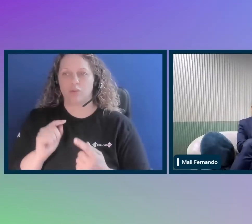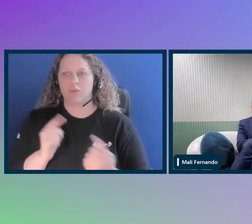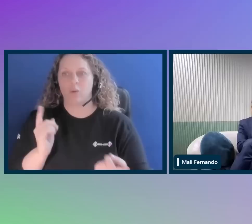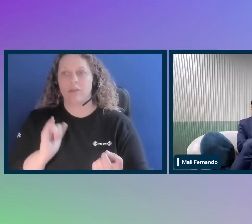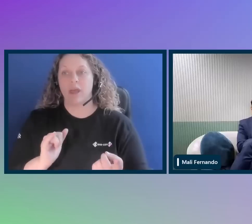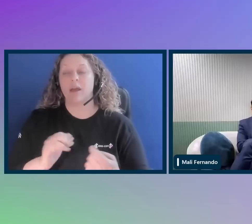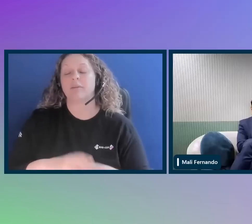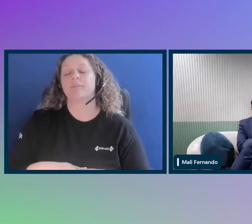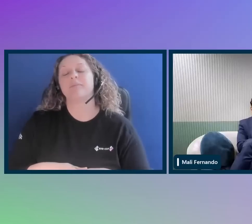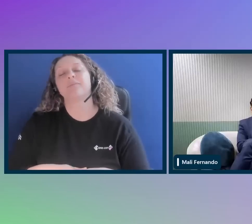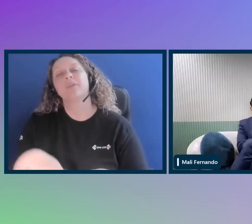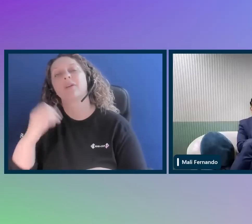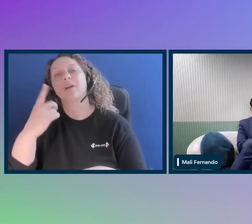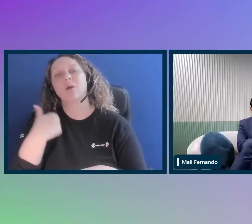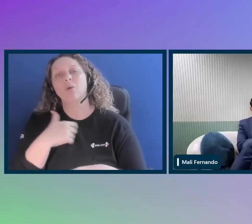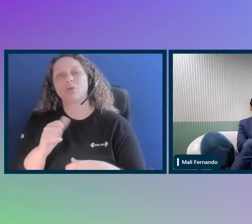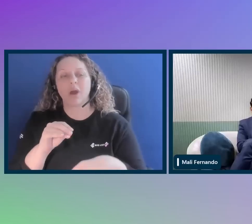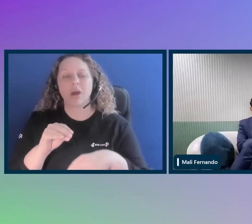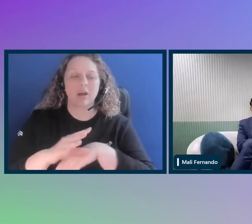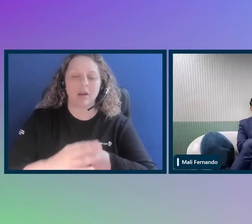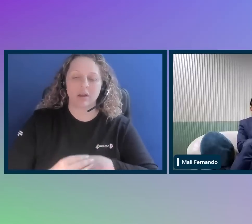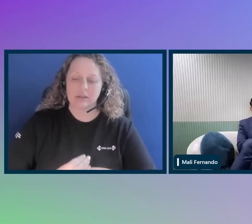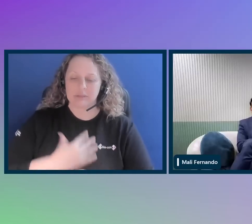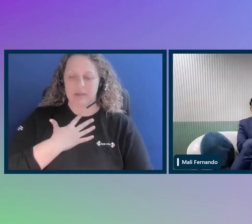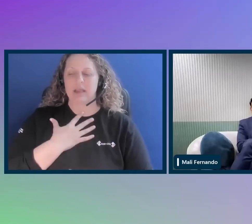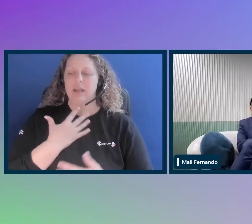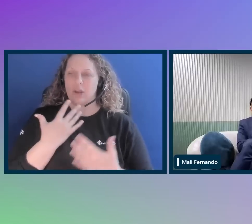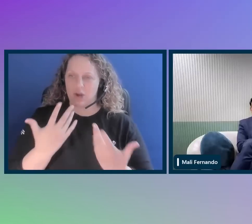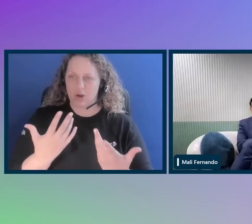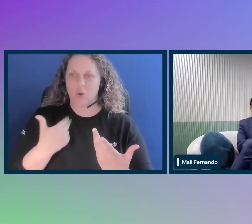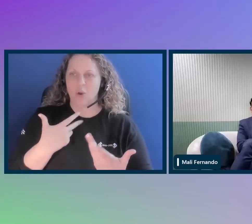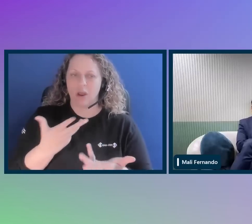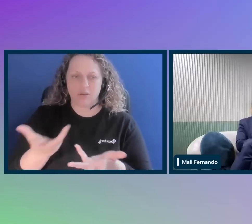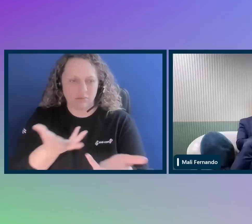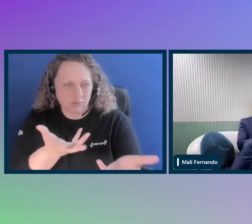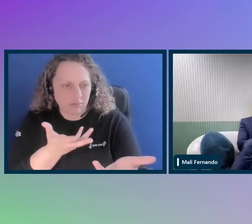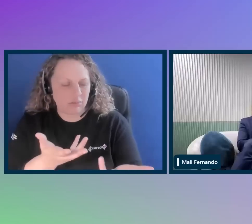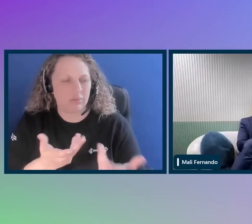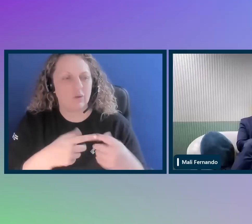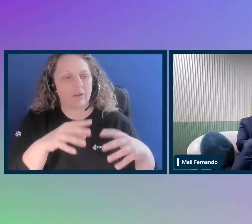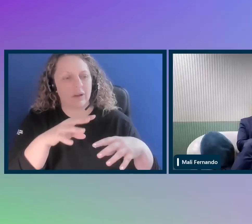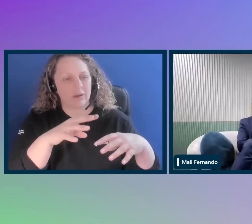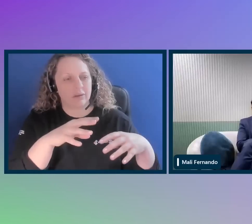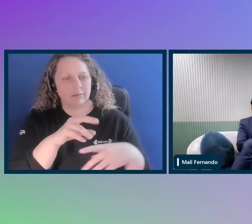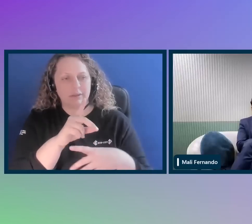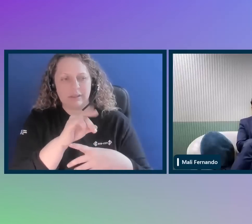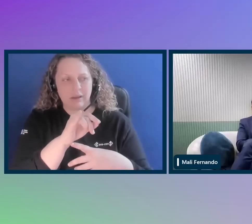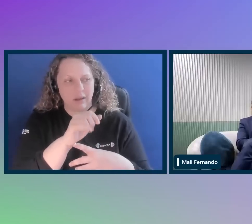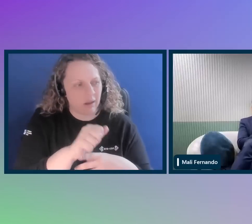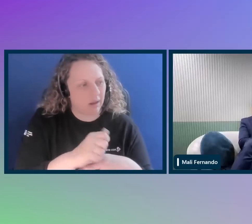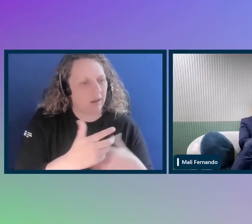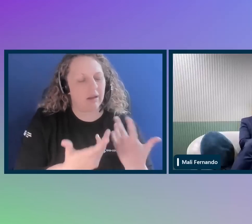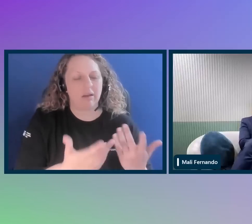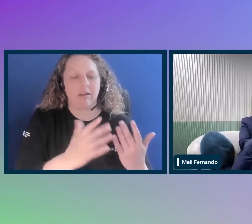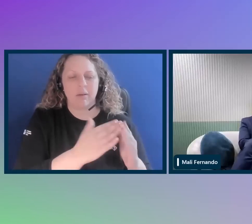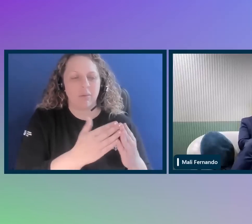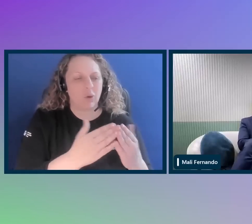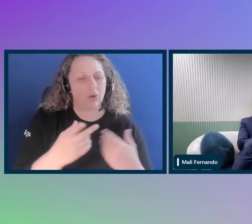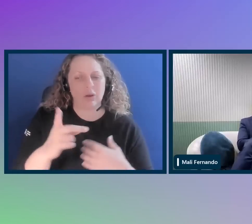I think when I speak to people both within HSBC, whether it's a diversity and inclusion community, whether it's in the disability community,